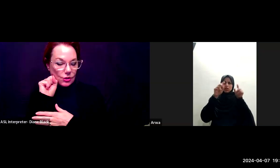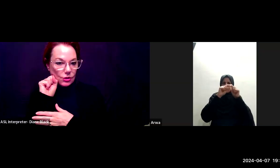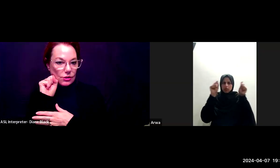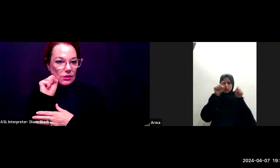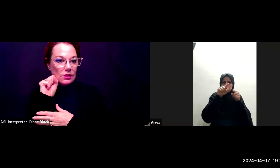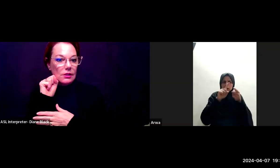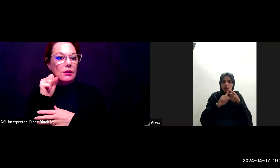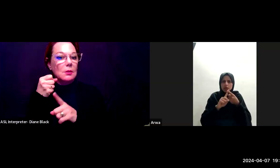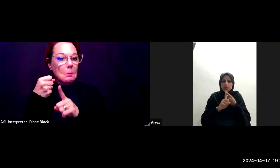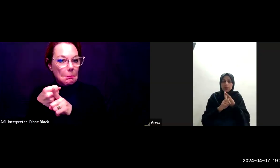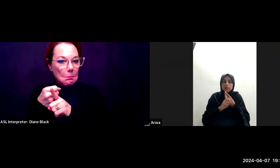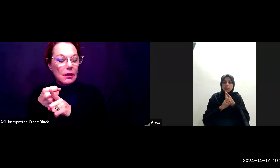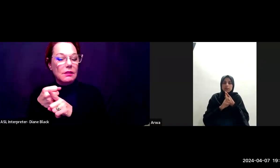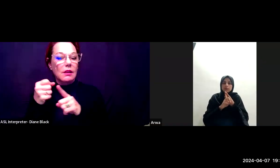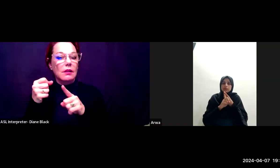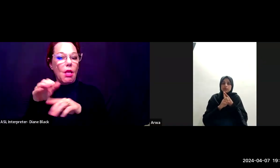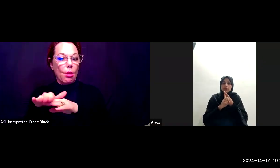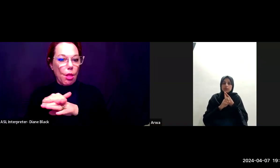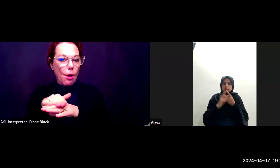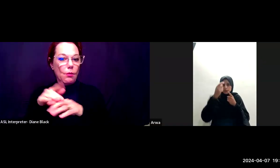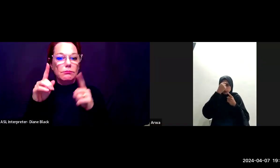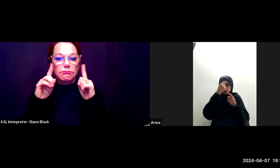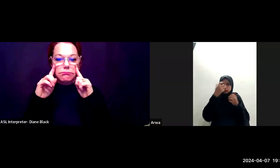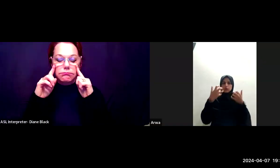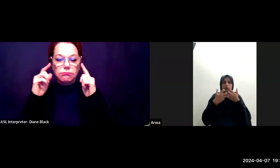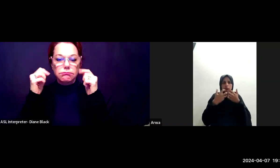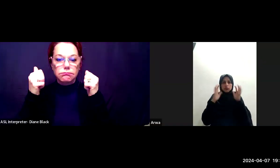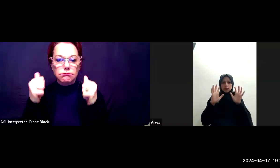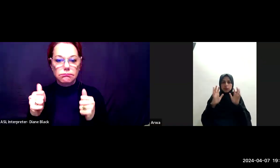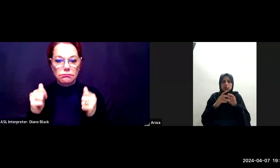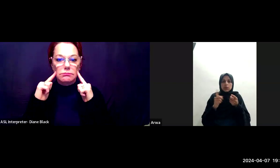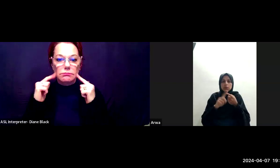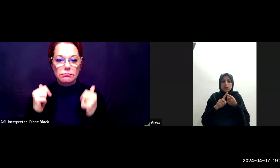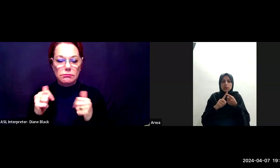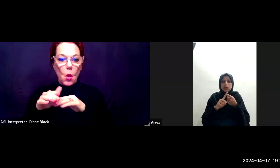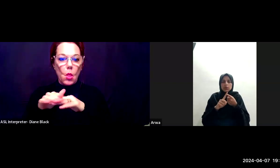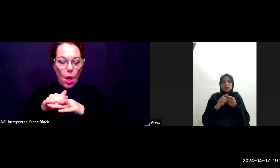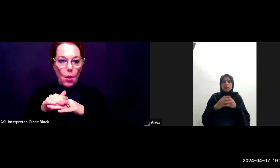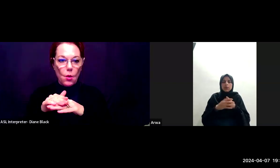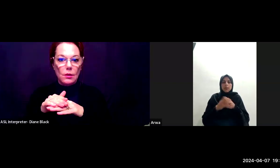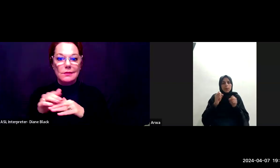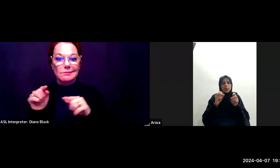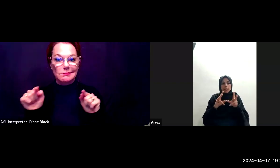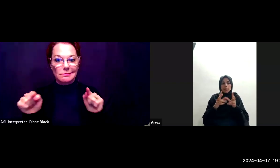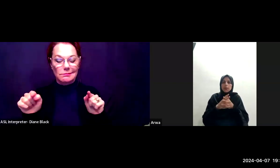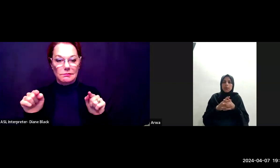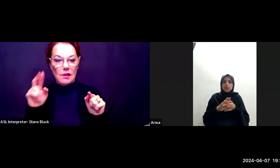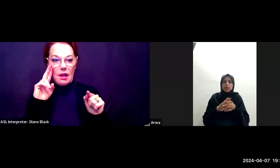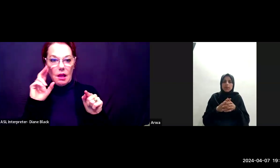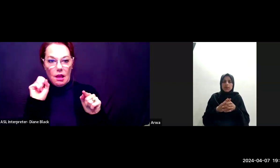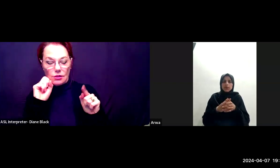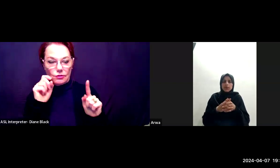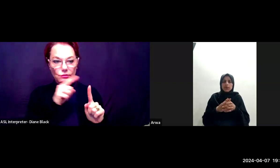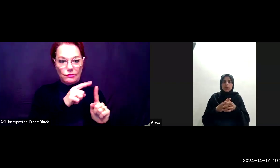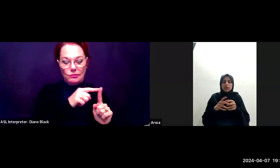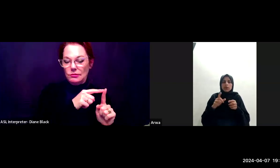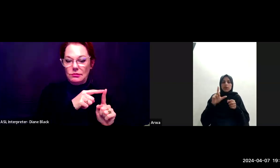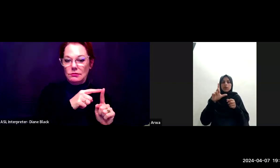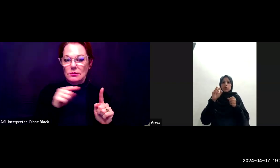of vision problems. And it's not as severe. okay it is slow and later in onset Usher